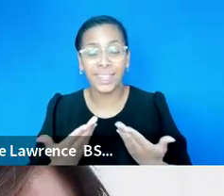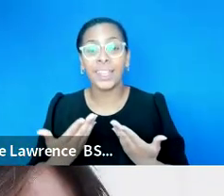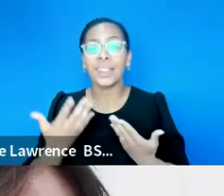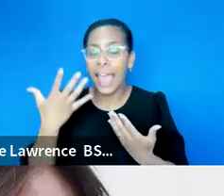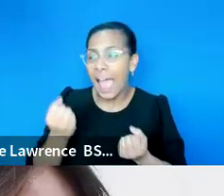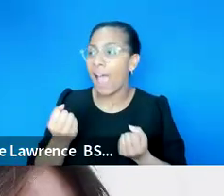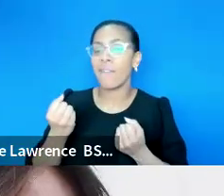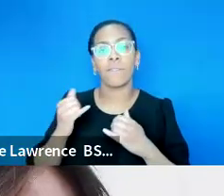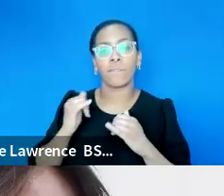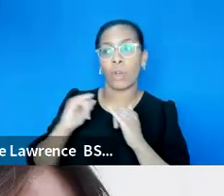working relationship.